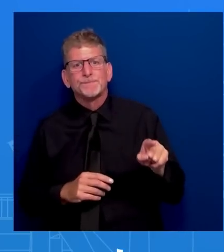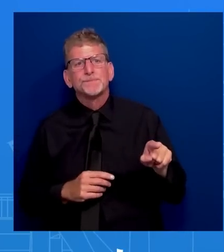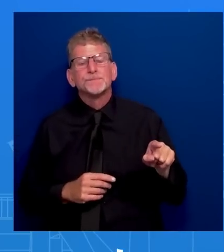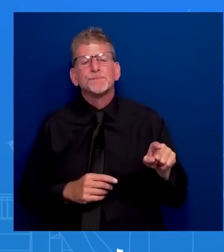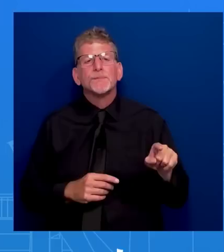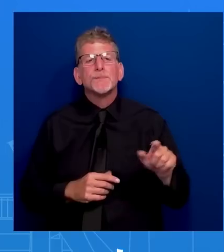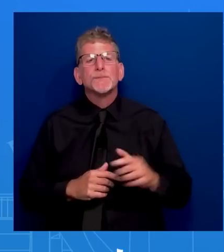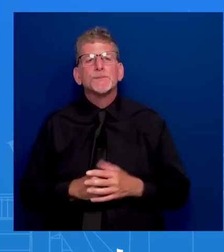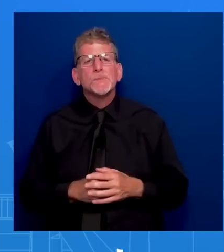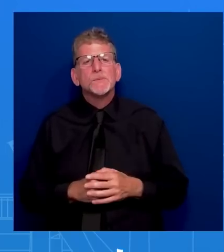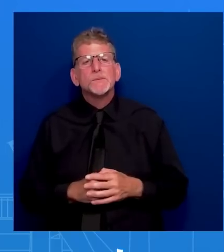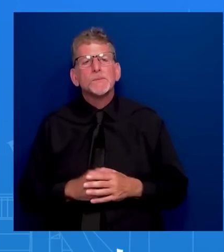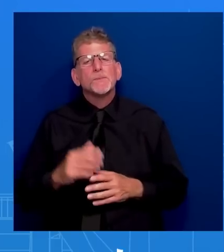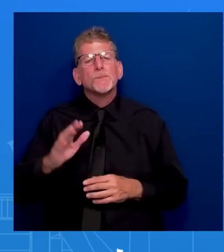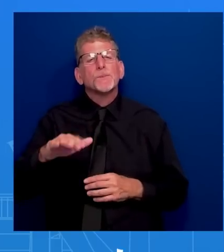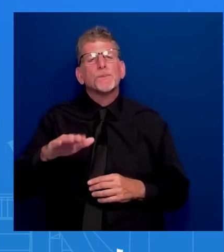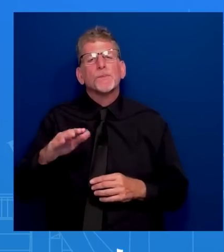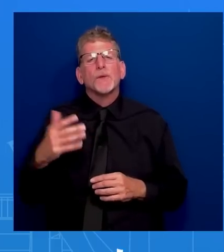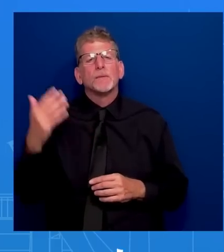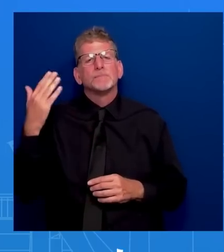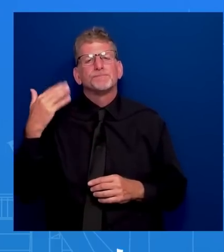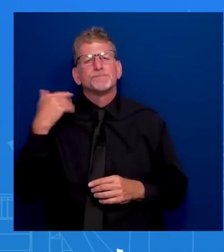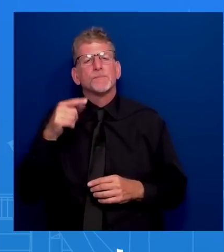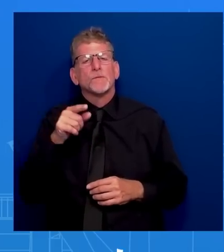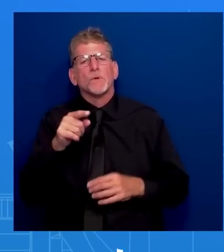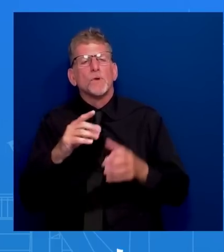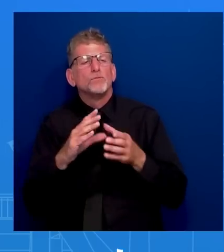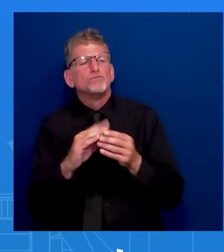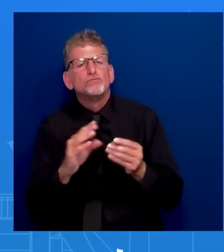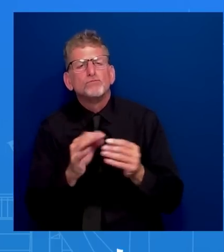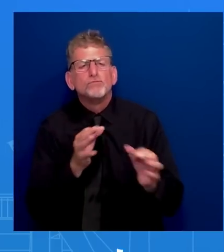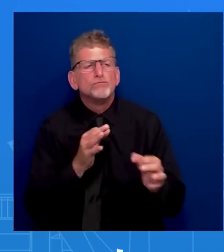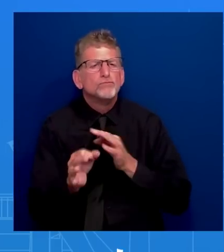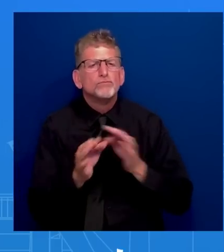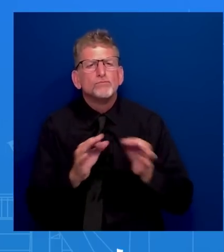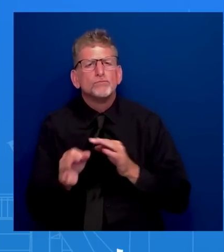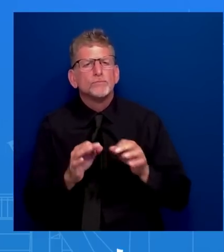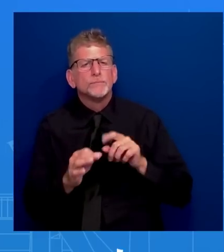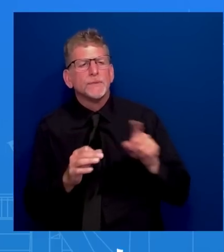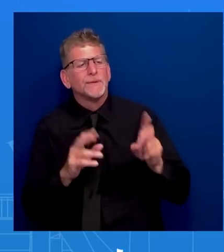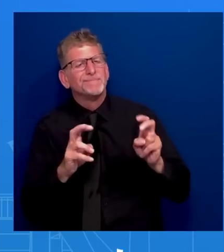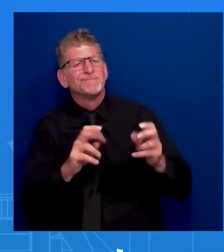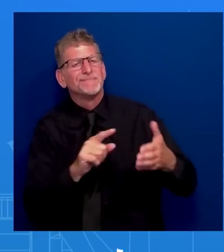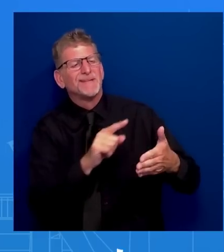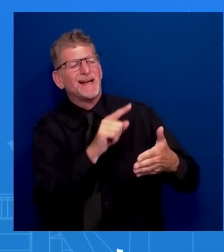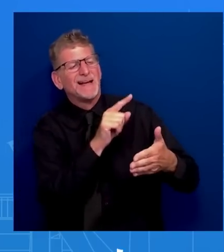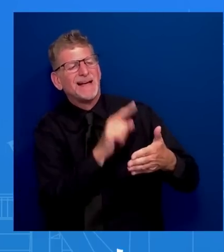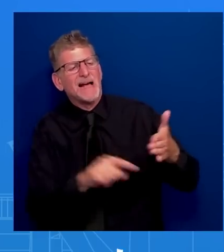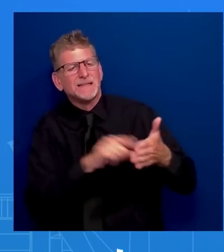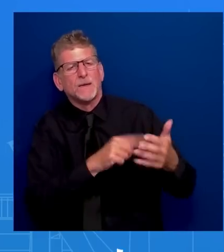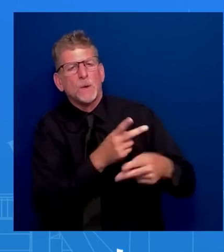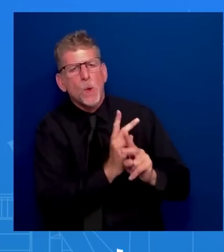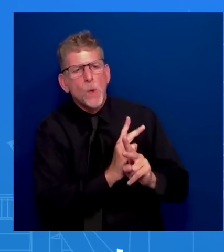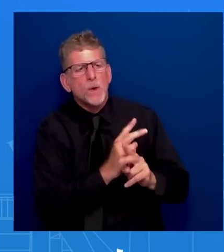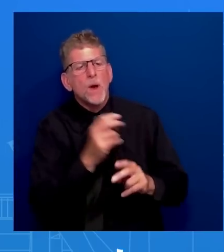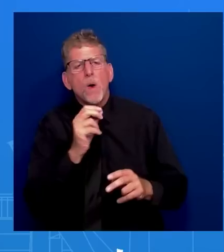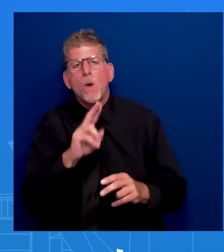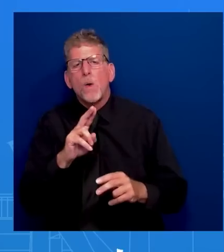is around cancellation and a possible extension when it comes to a decision being made before August. And the President has said that,